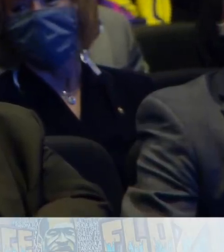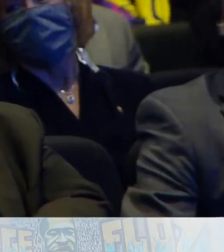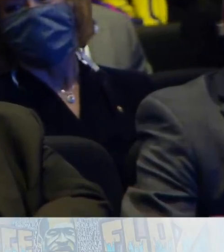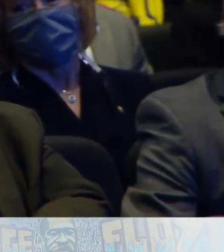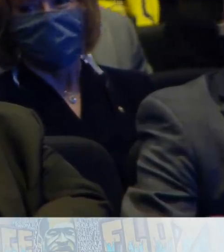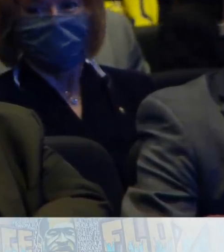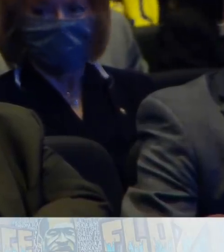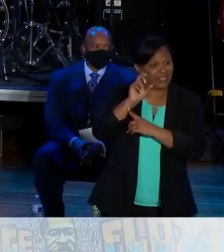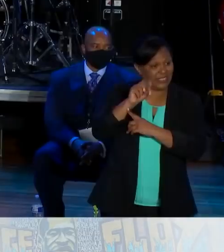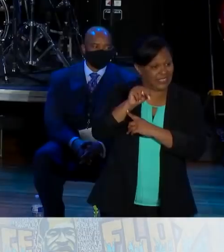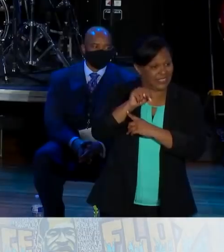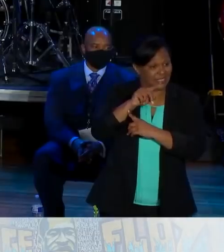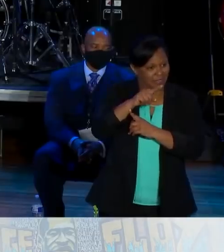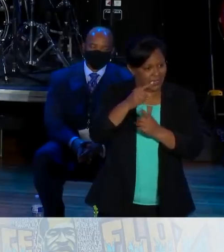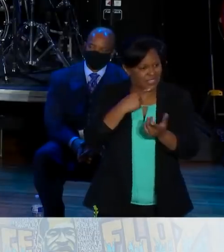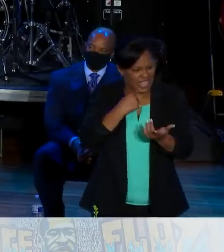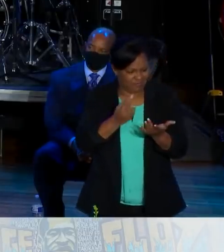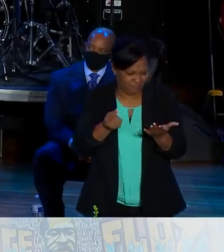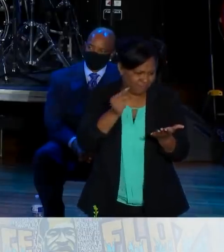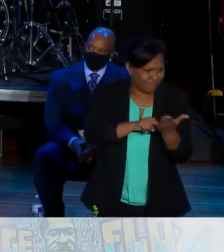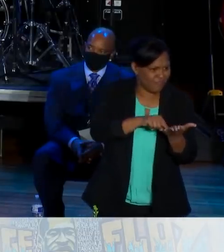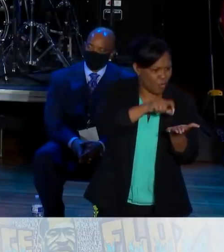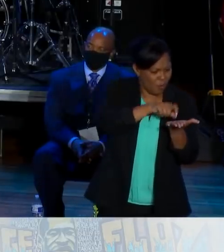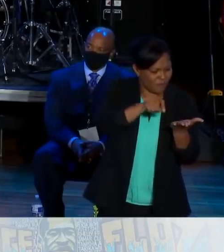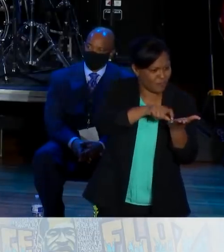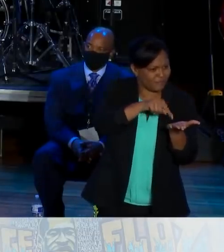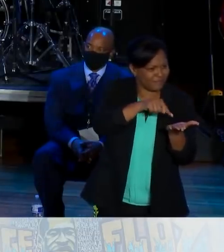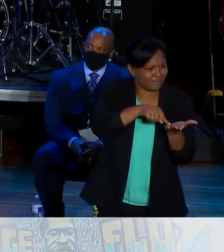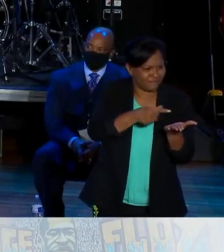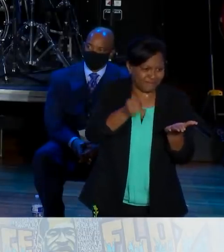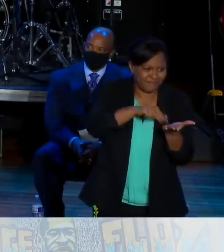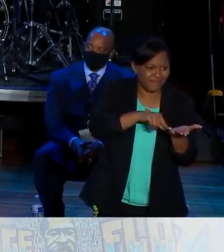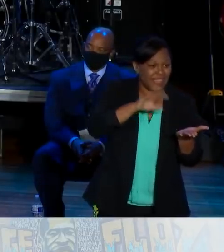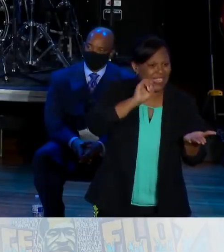LET ME GO BACK. WE'RE IN JACKSON, STAY ON YOUR